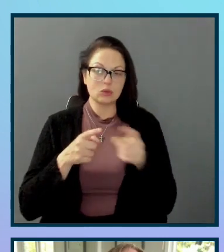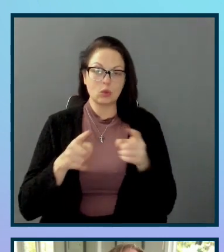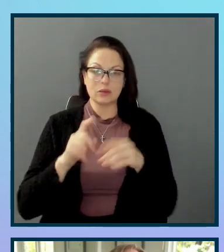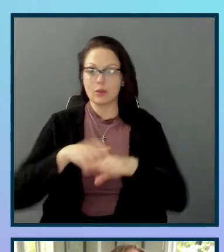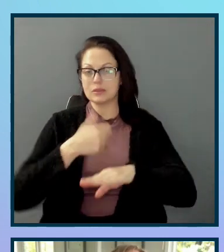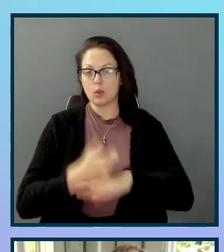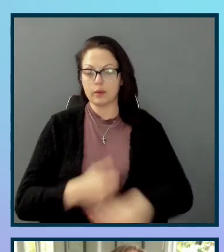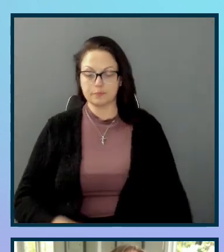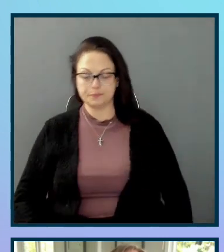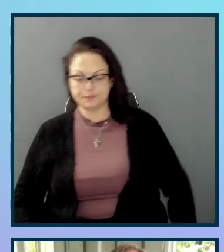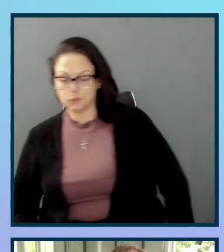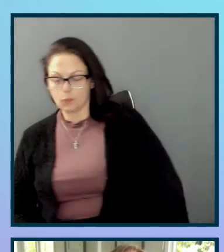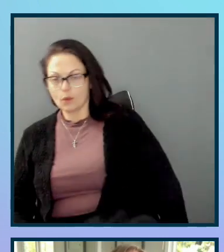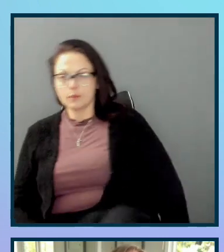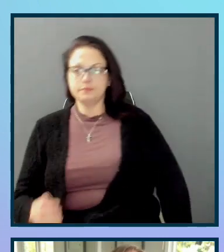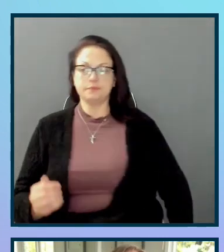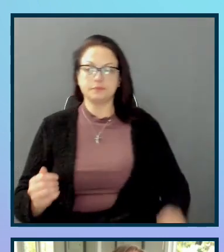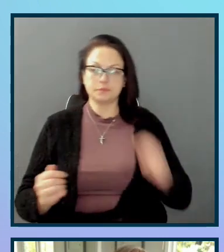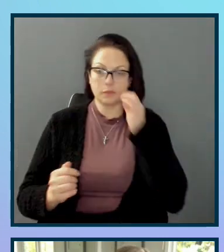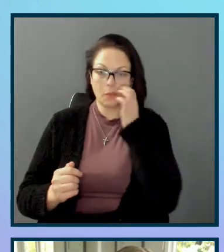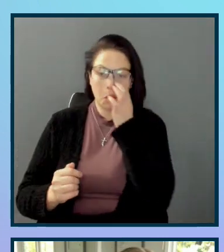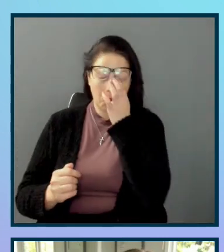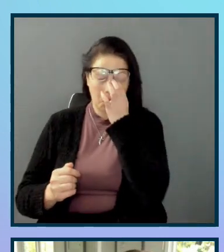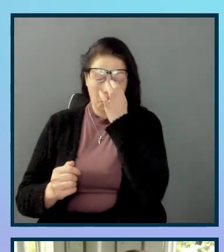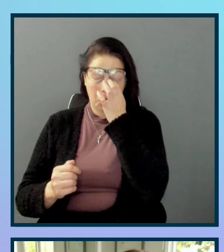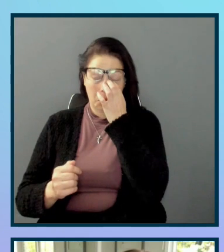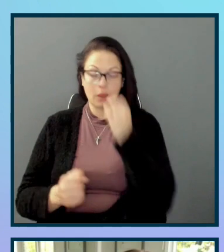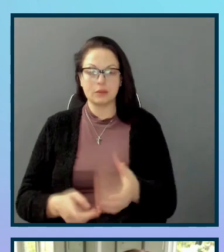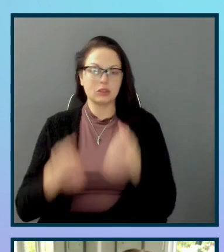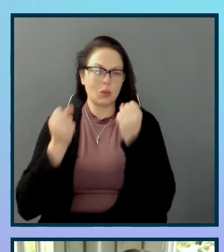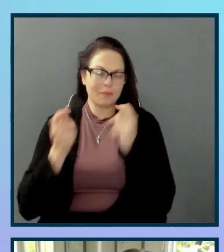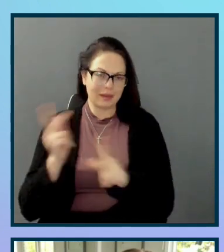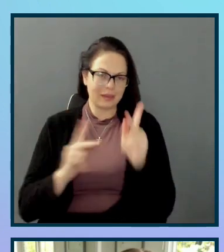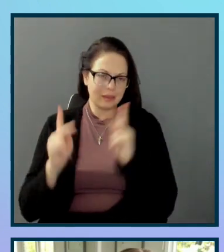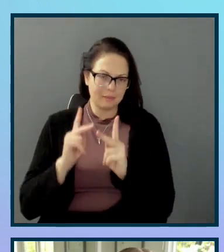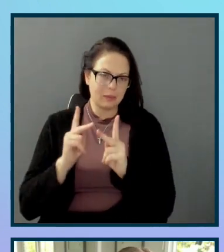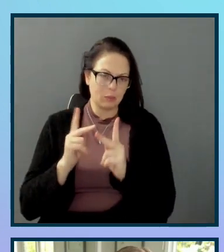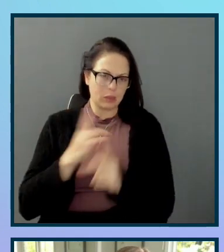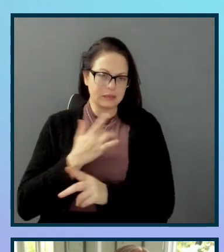The vast majority of designers and creatives that I work with live in this box right here, okay?